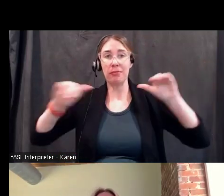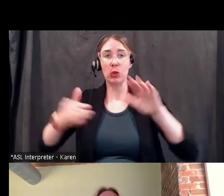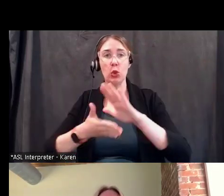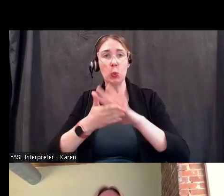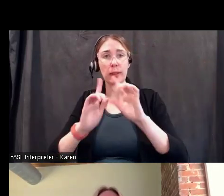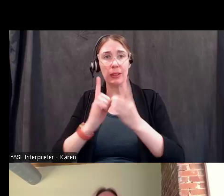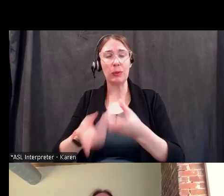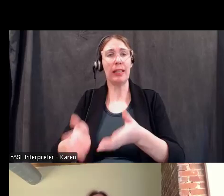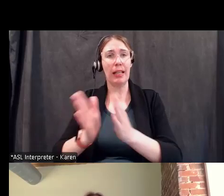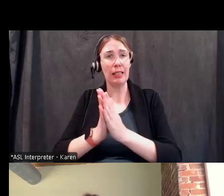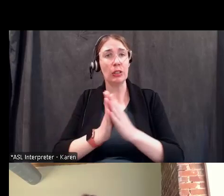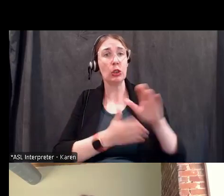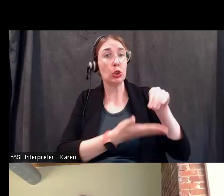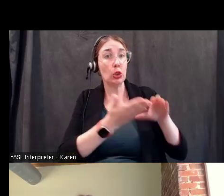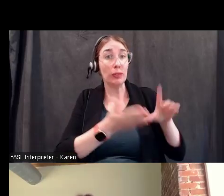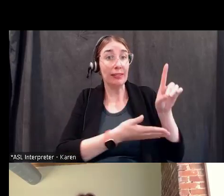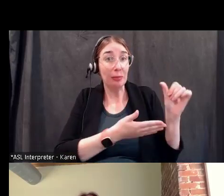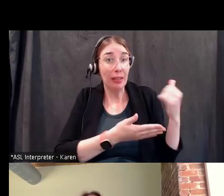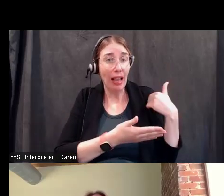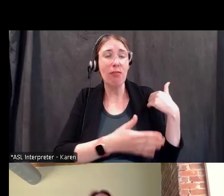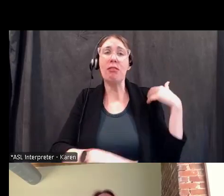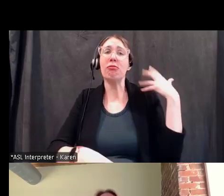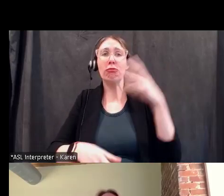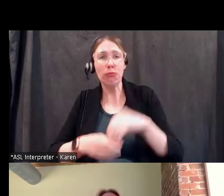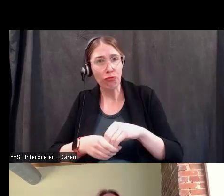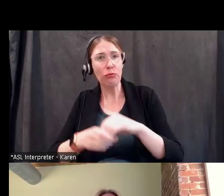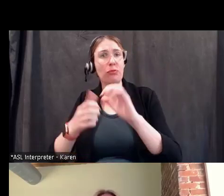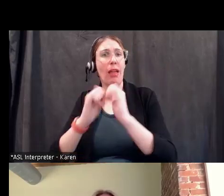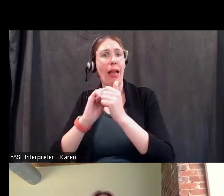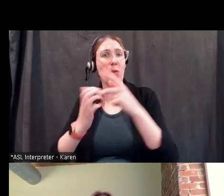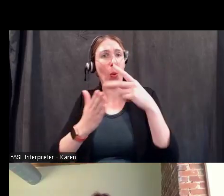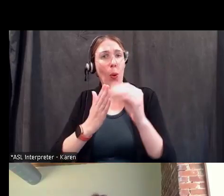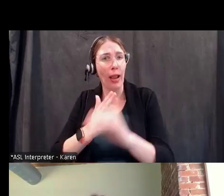included with existing athletic programs or are provided with equal alternatives.